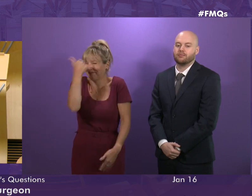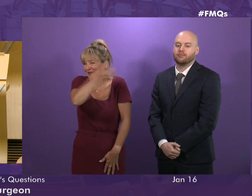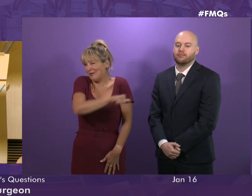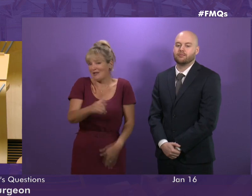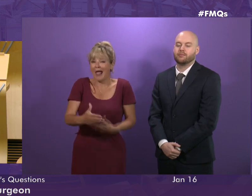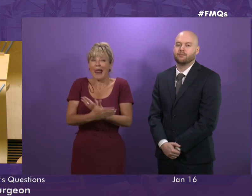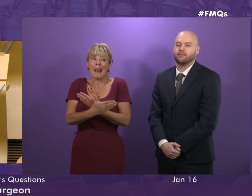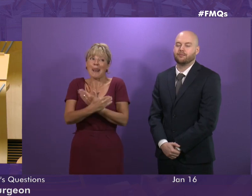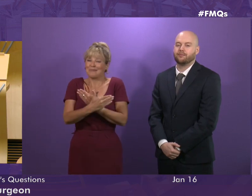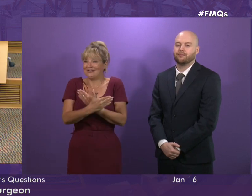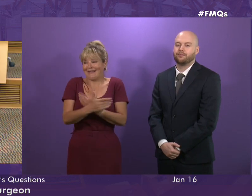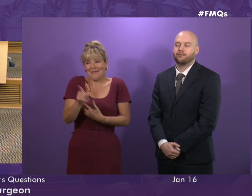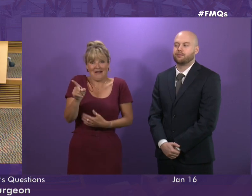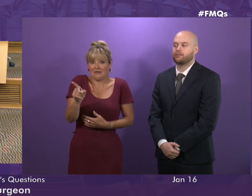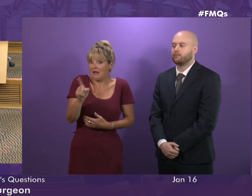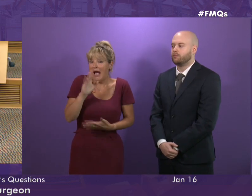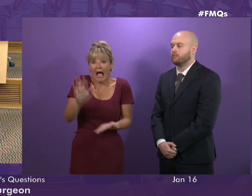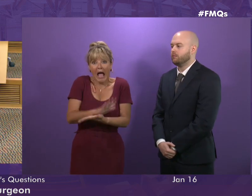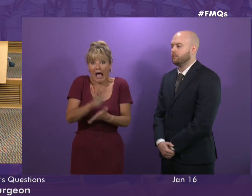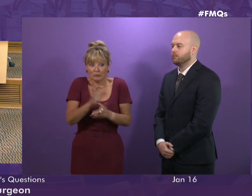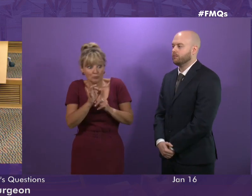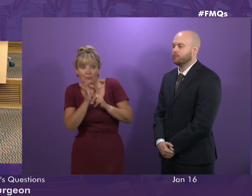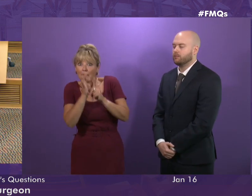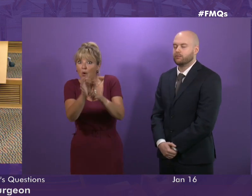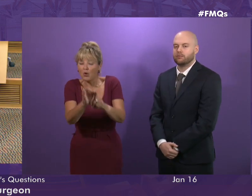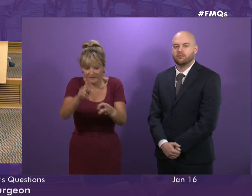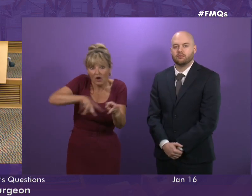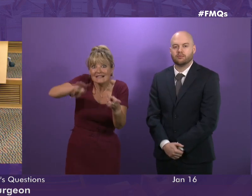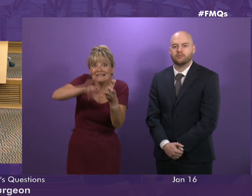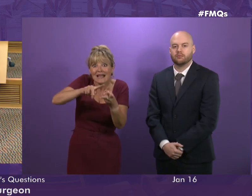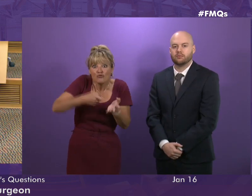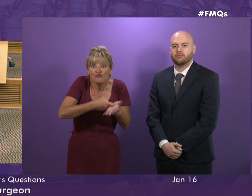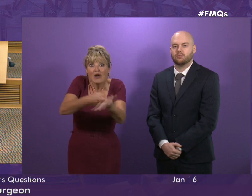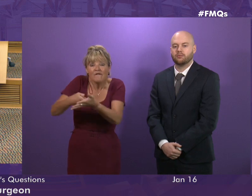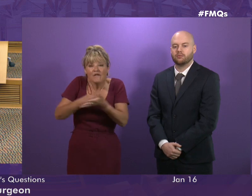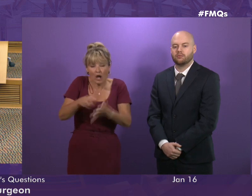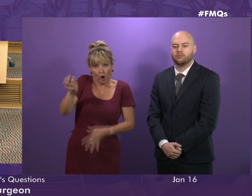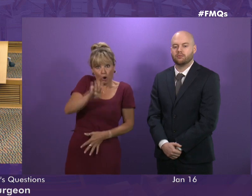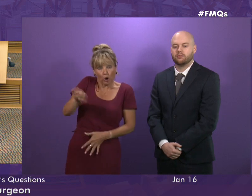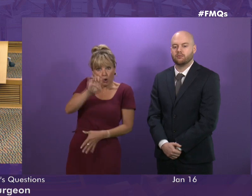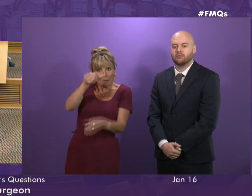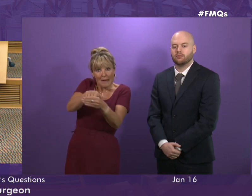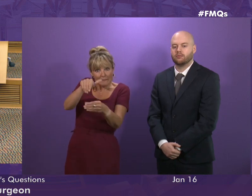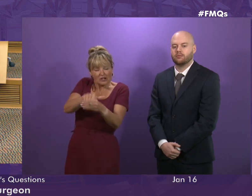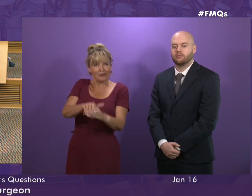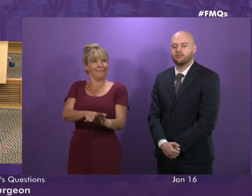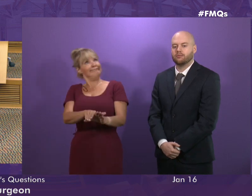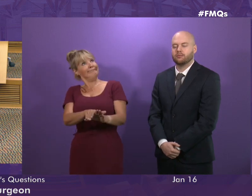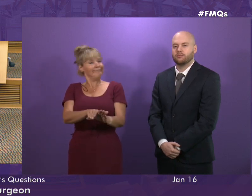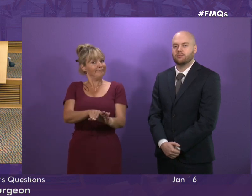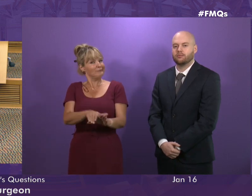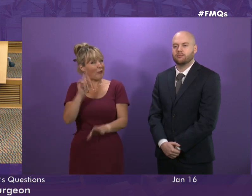course, perfectly happy to propose and argue for a second referendum on European Union